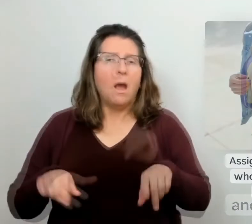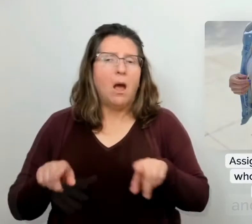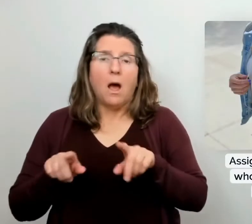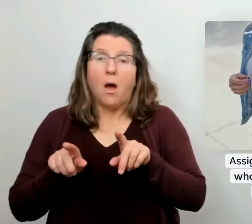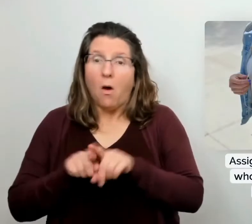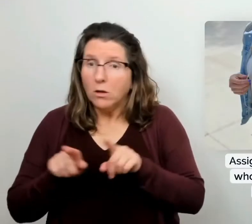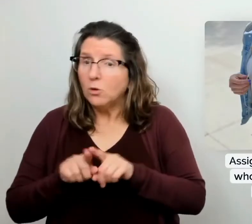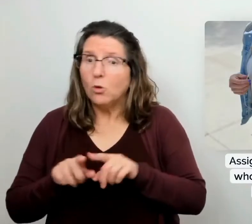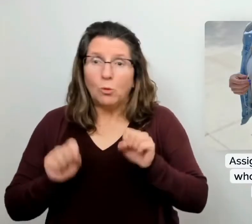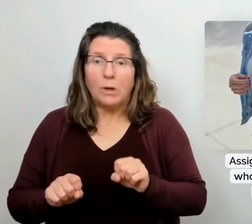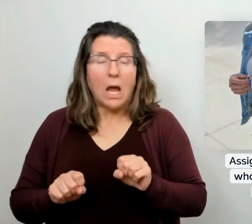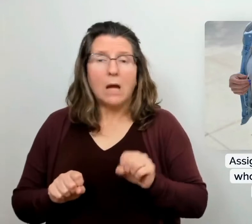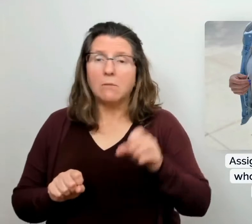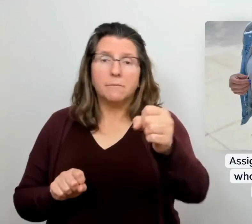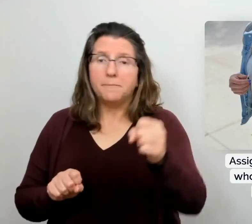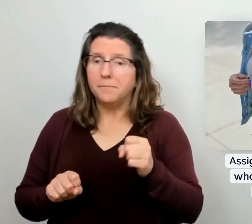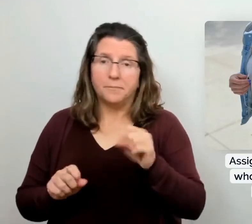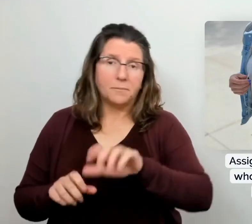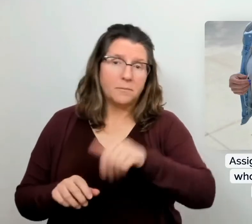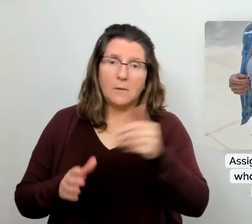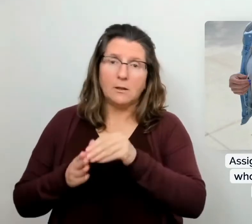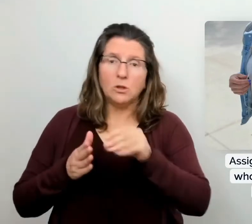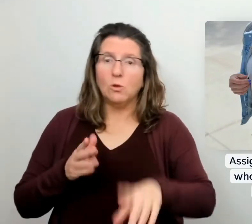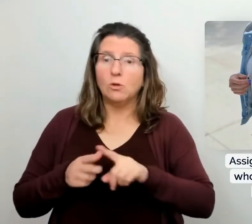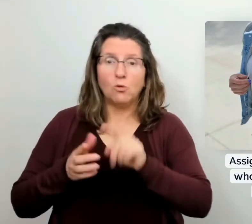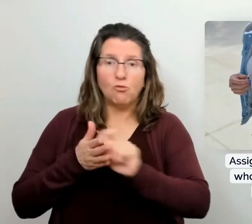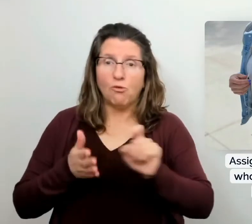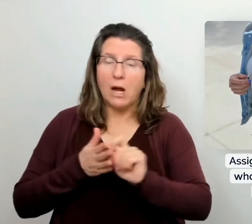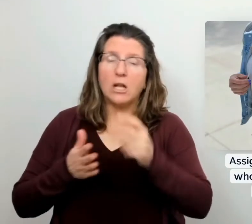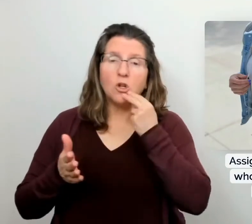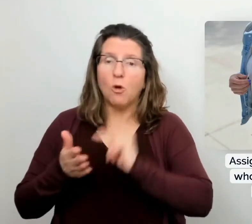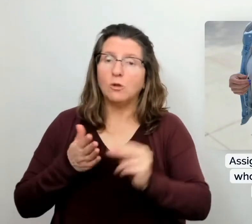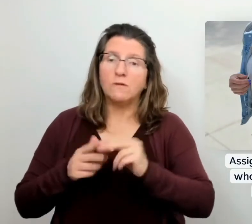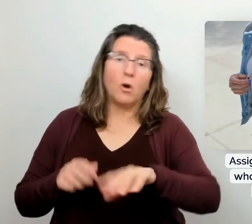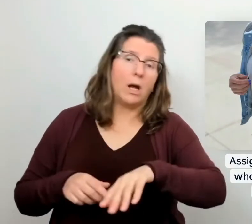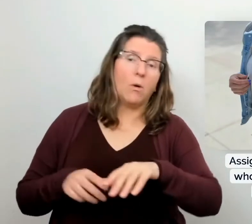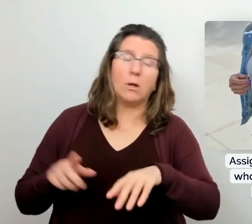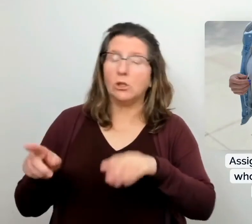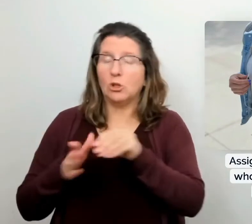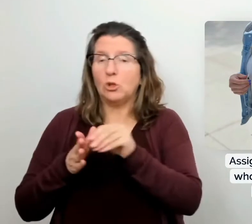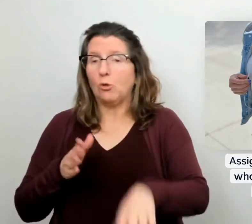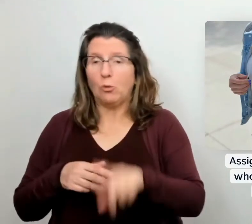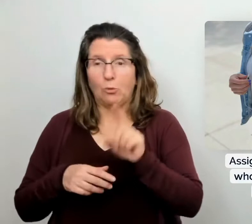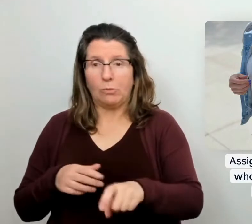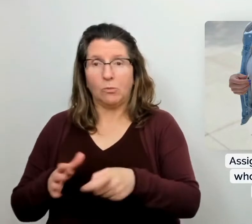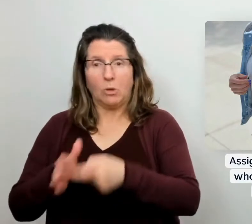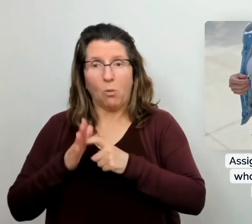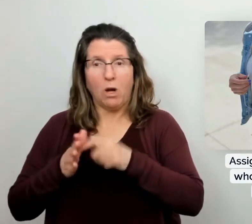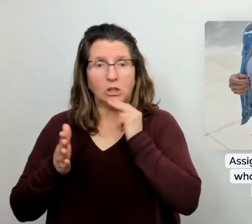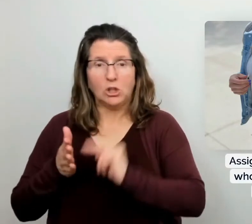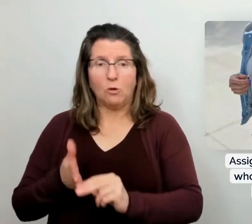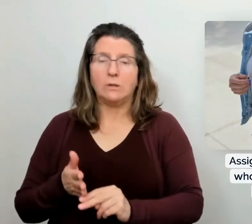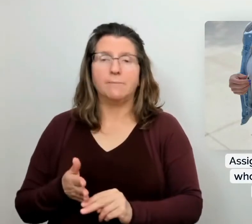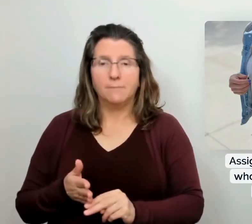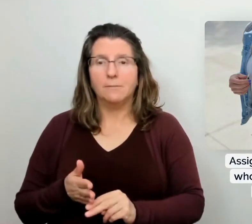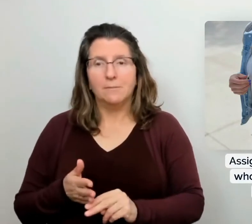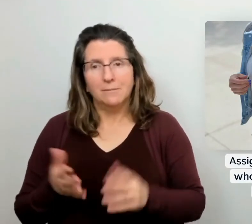An alternative is to assign student note-takers for the class who can then share their notes with those who cannot take notes.